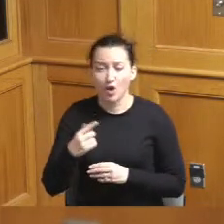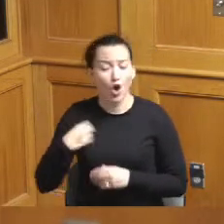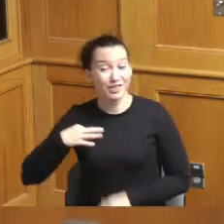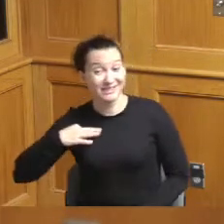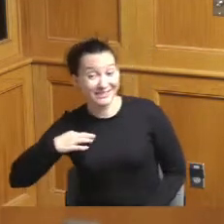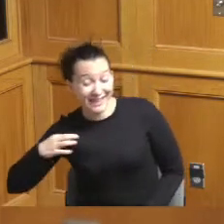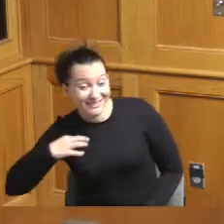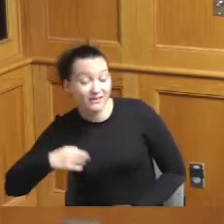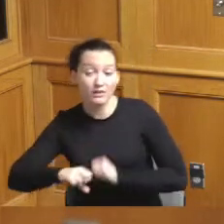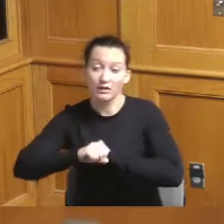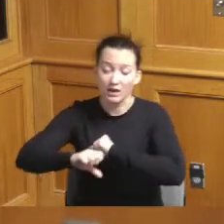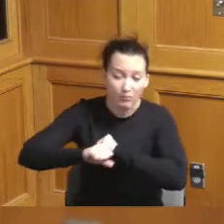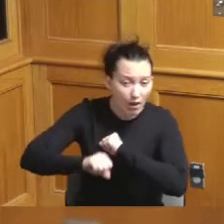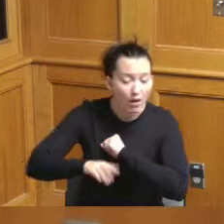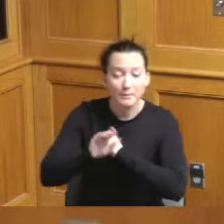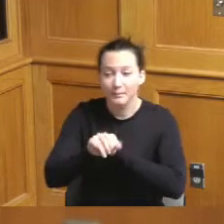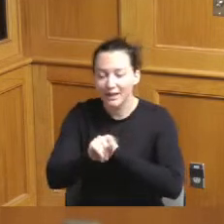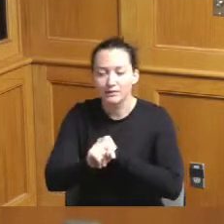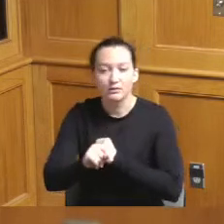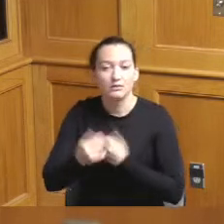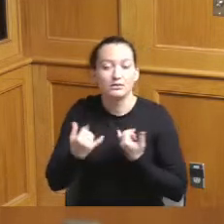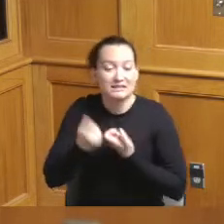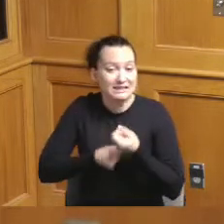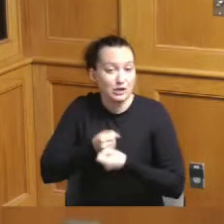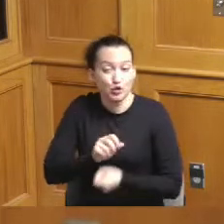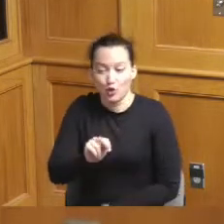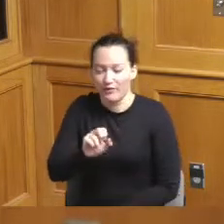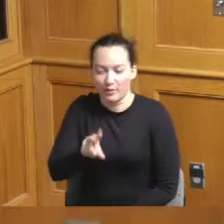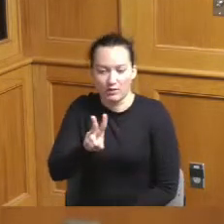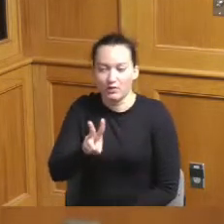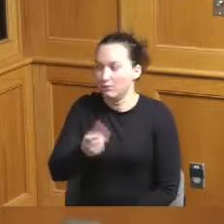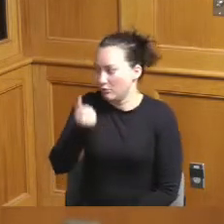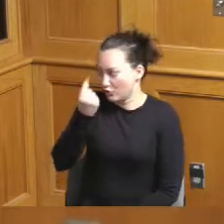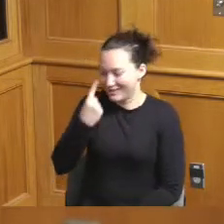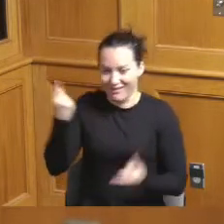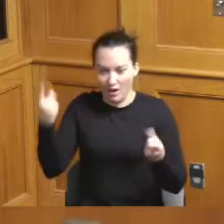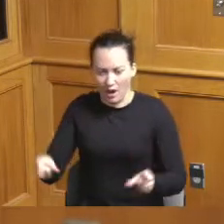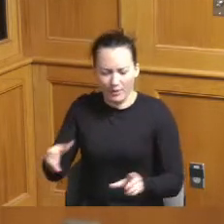campaigns that are on the ballot for this November so they understand what happens election night